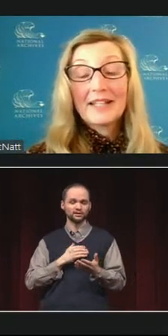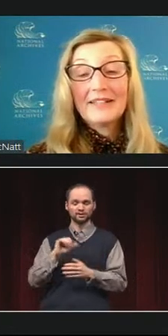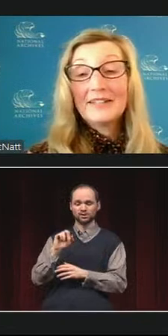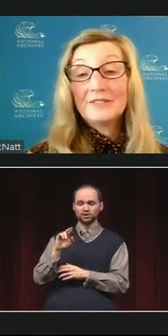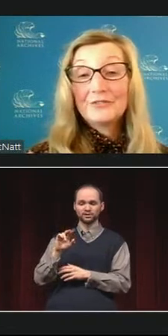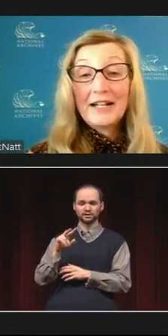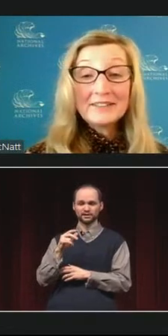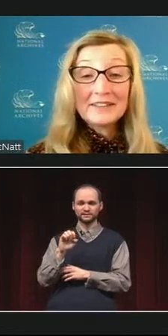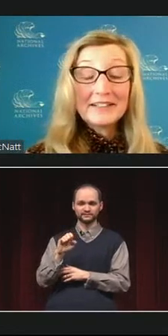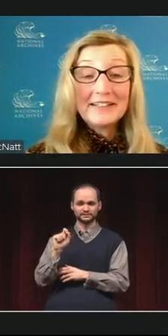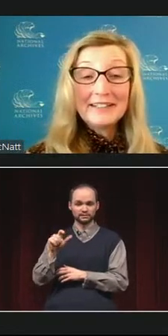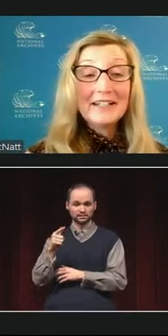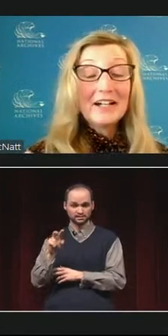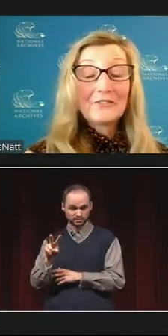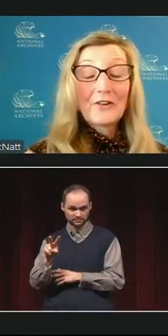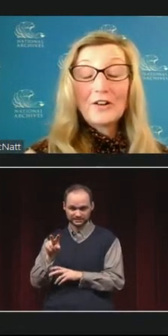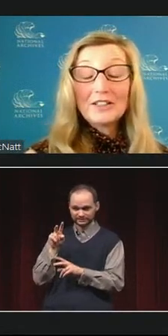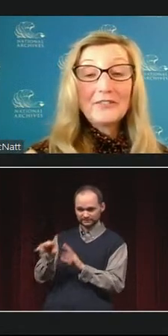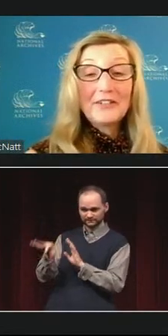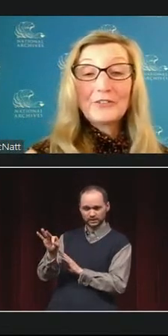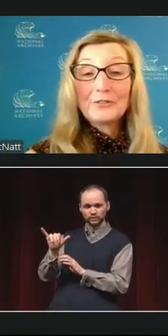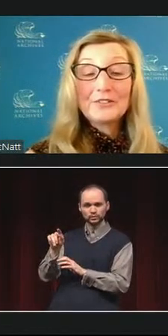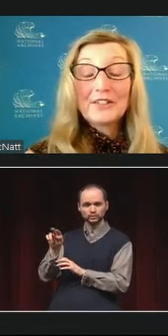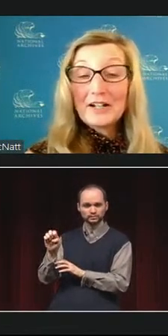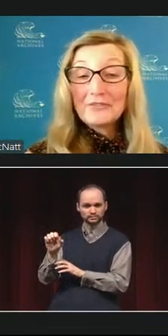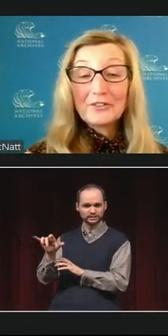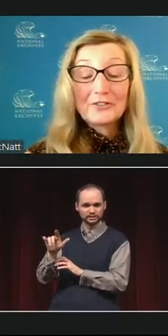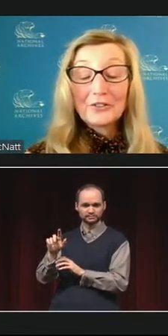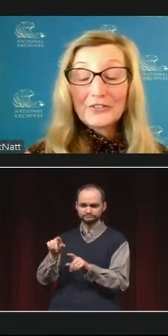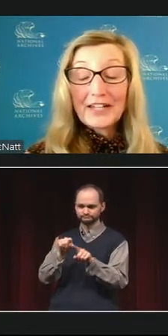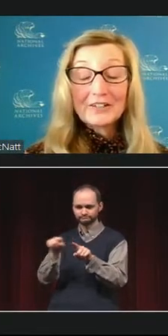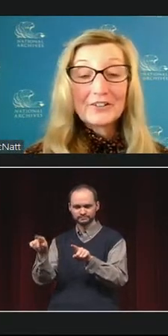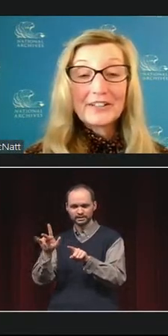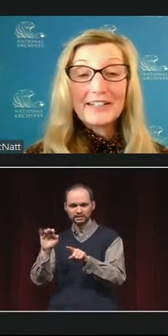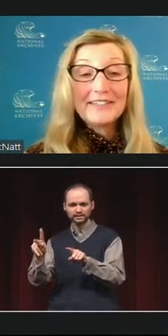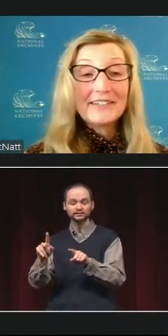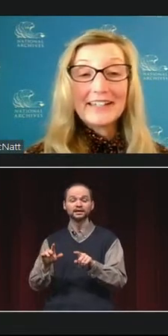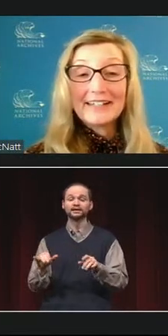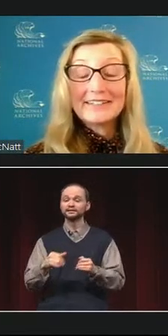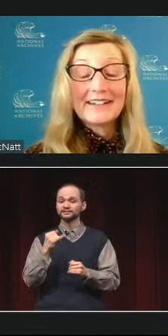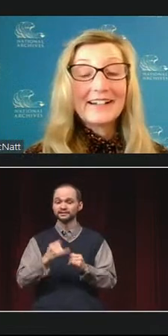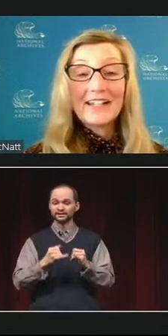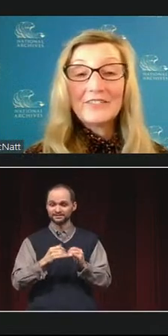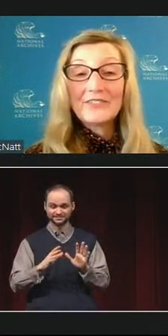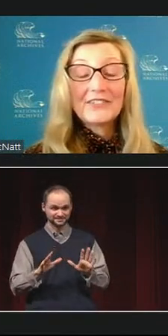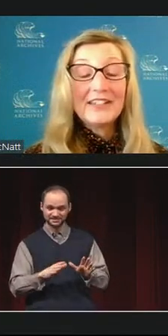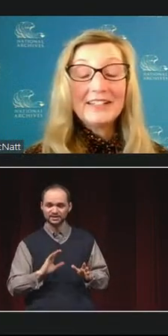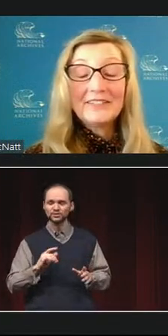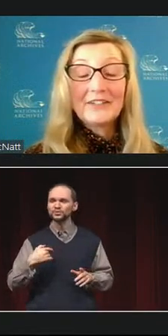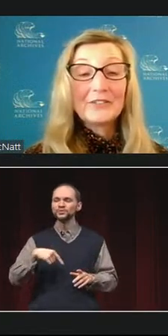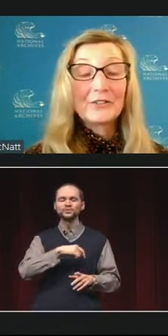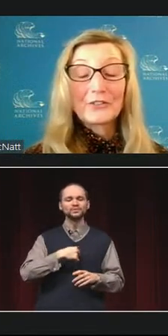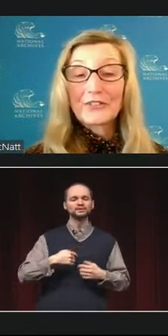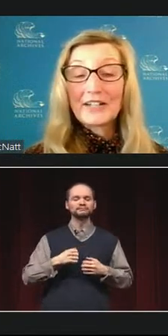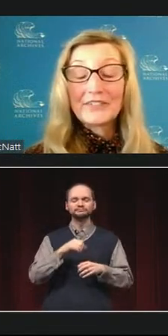And finally, for all of us who love Girl Scout cookies, and I have seen those Girl Scouts out